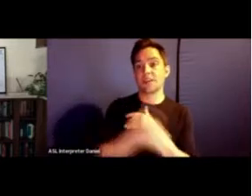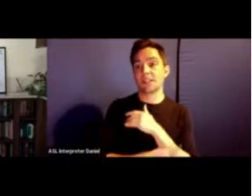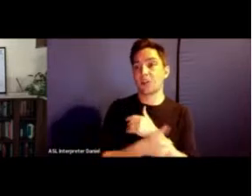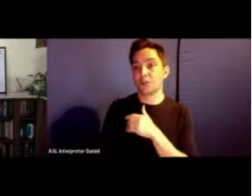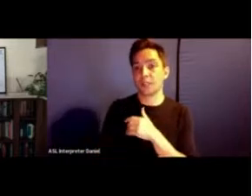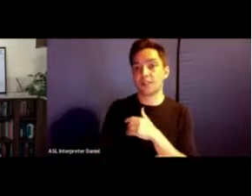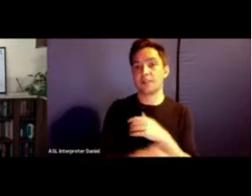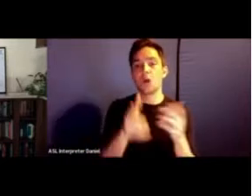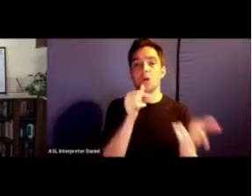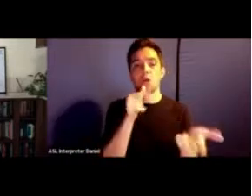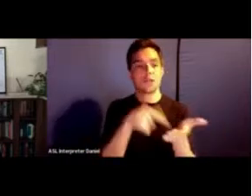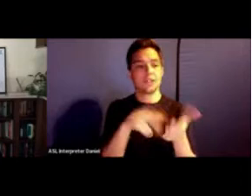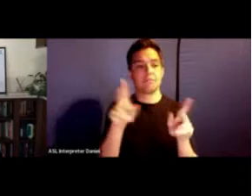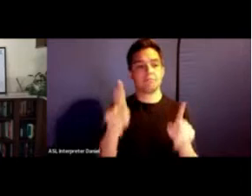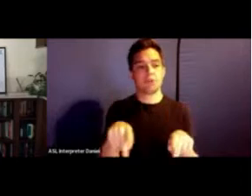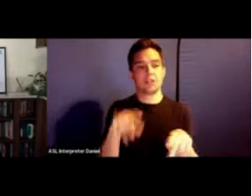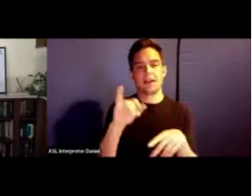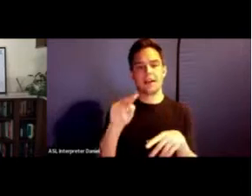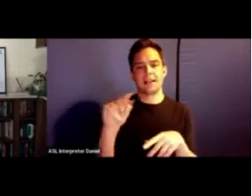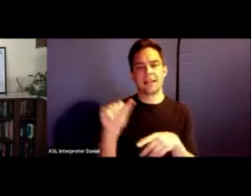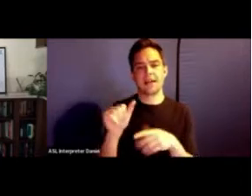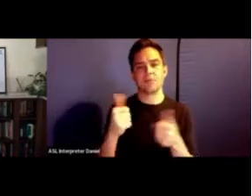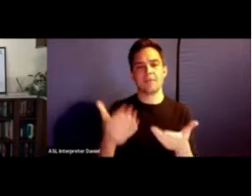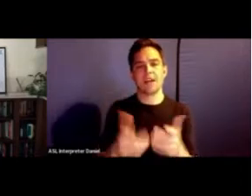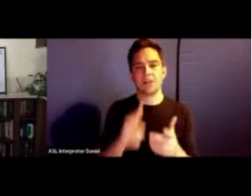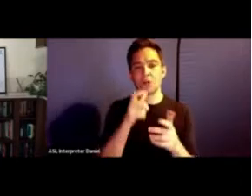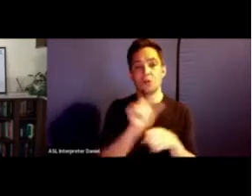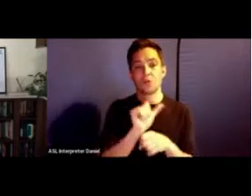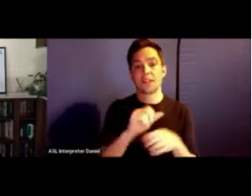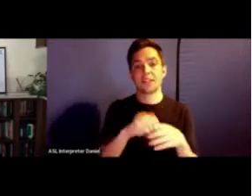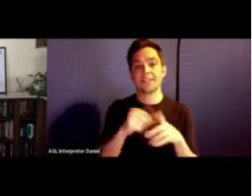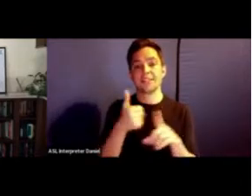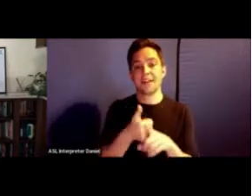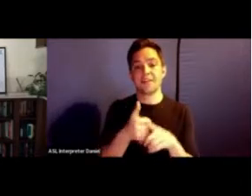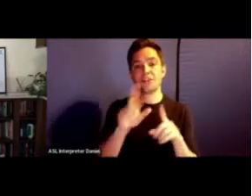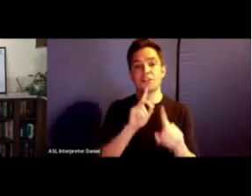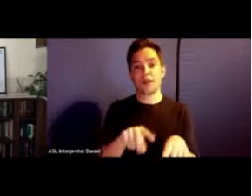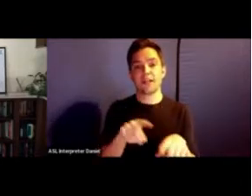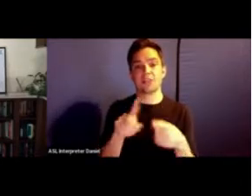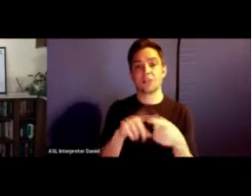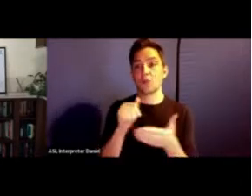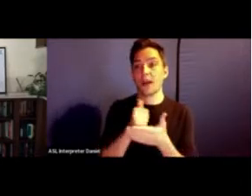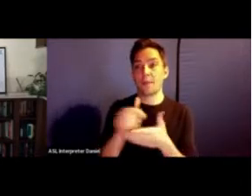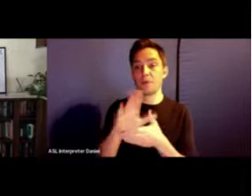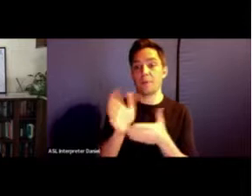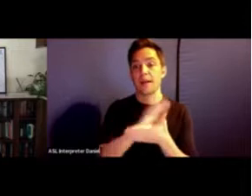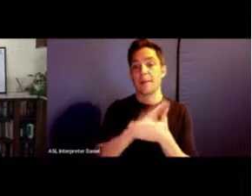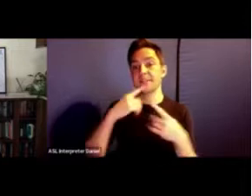Who is this person, this is a provider who is working in self direction to help you to be successful. So depending on the